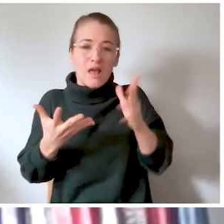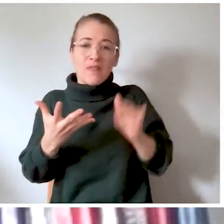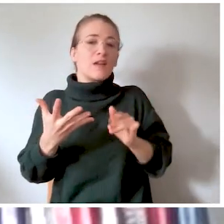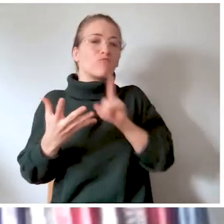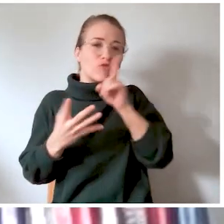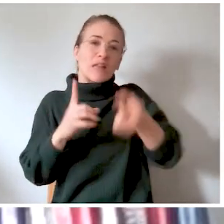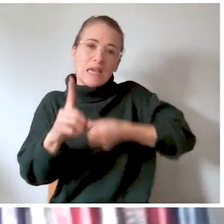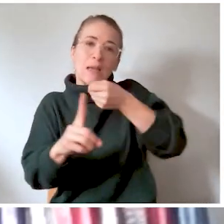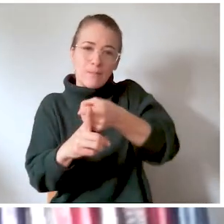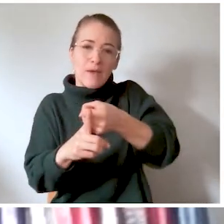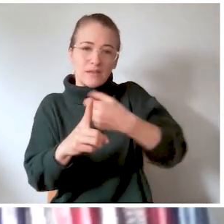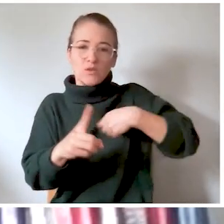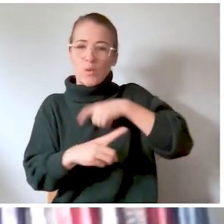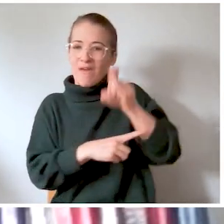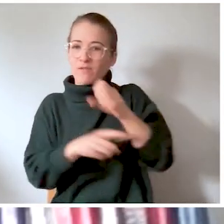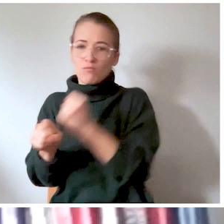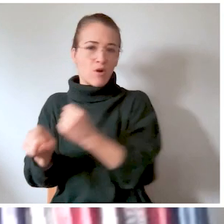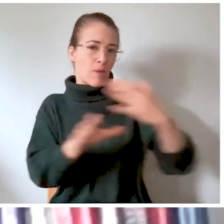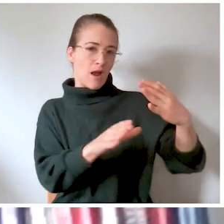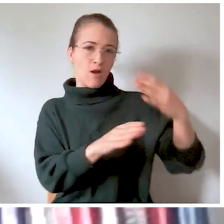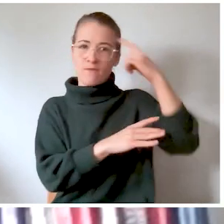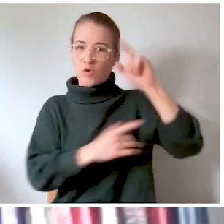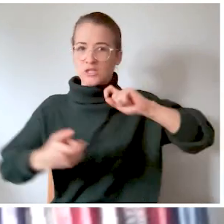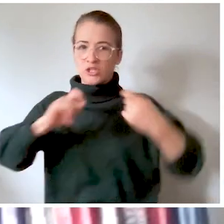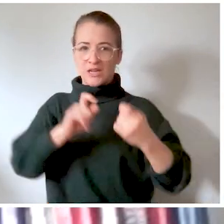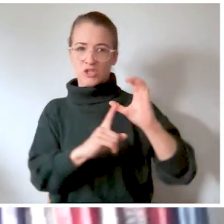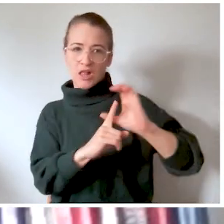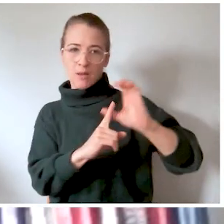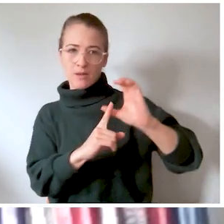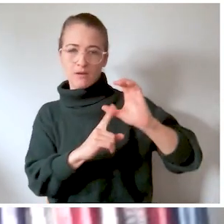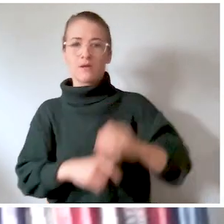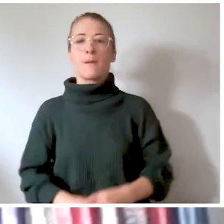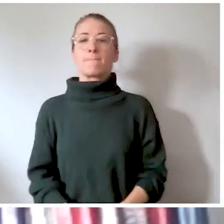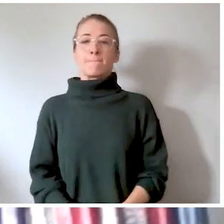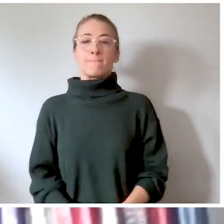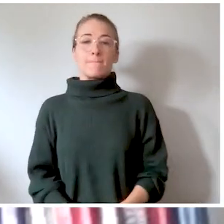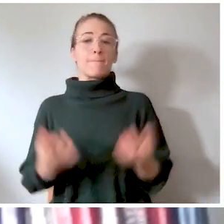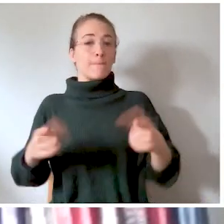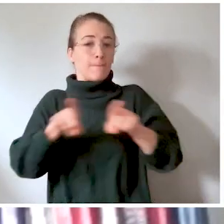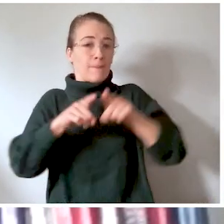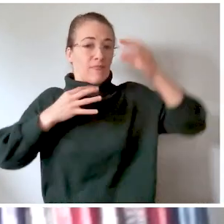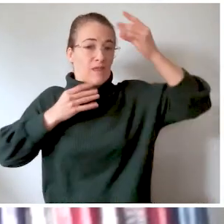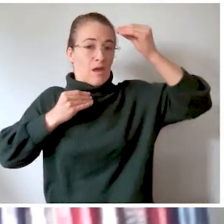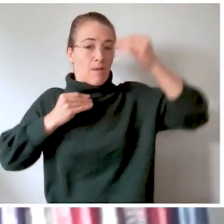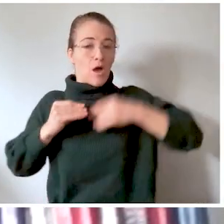and we have to be prepared for that change in our climate. And then, we also are thinking about the snow removal